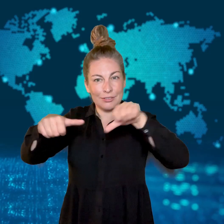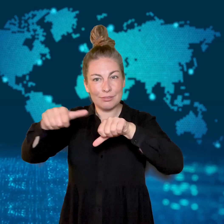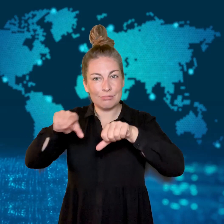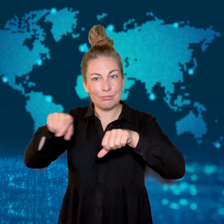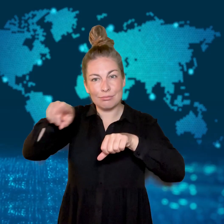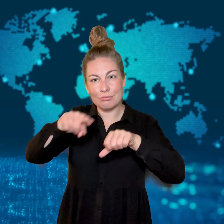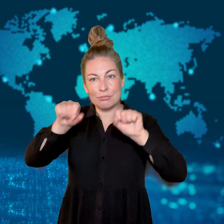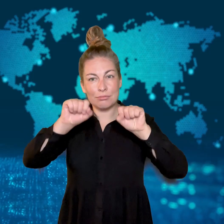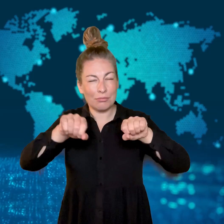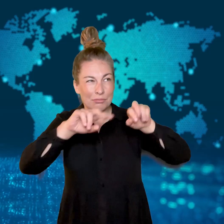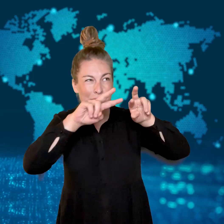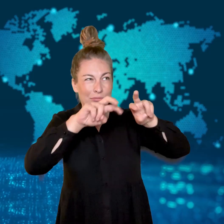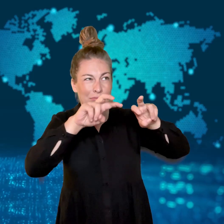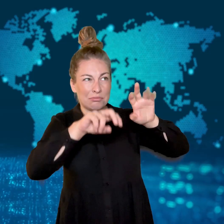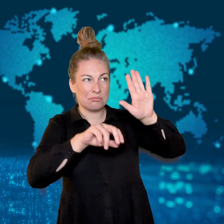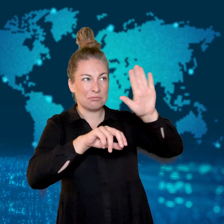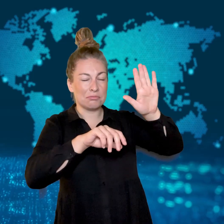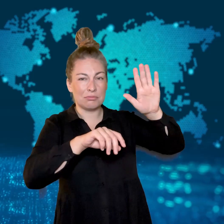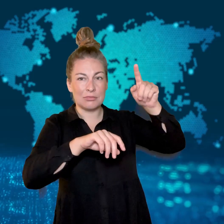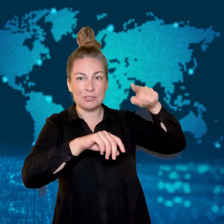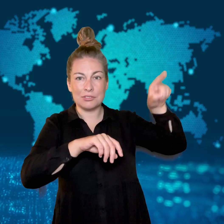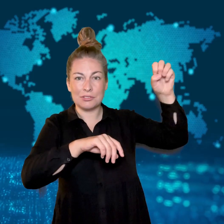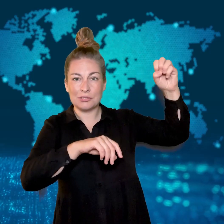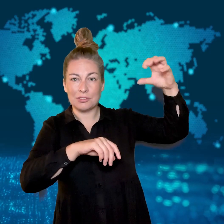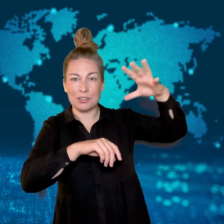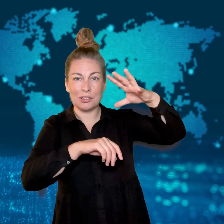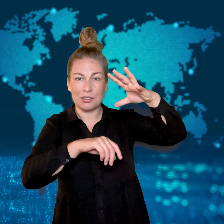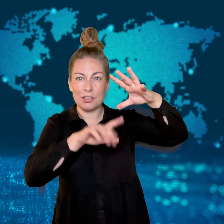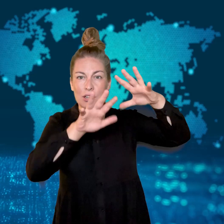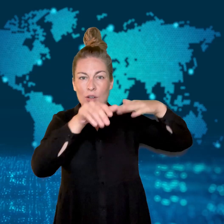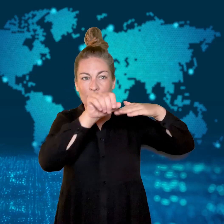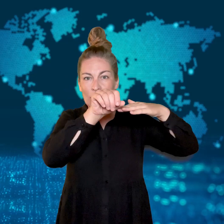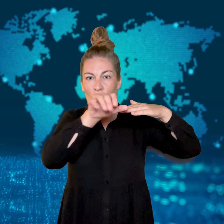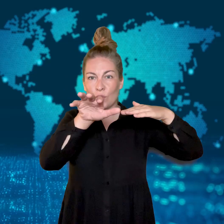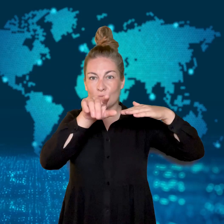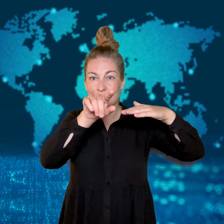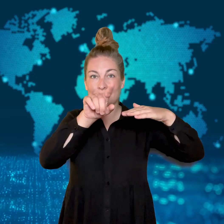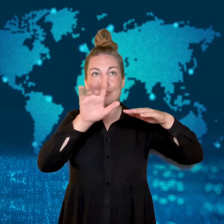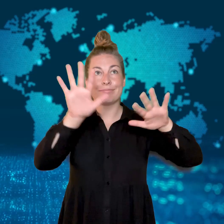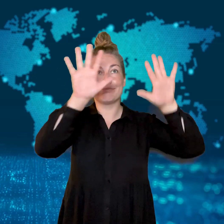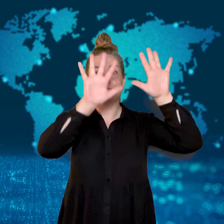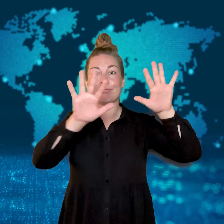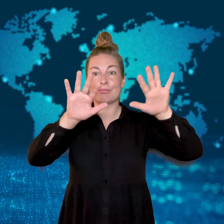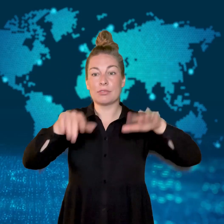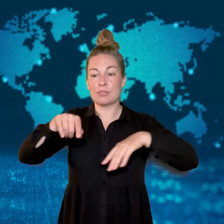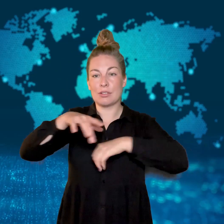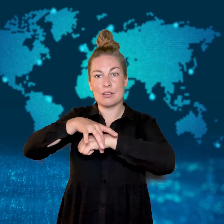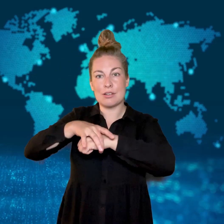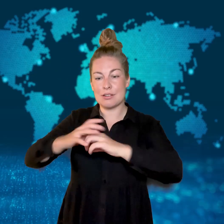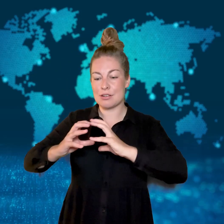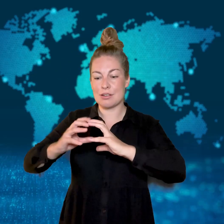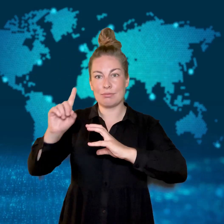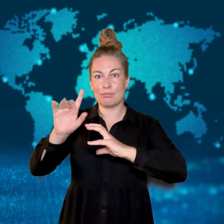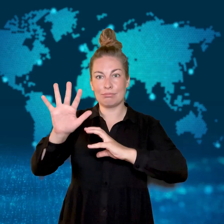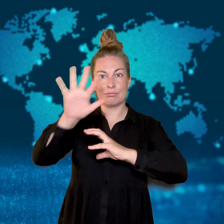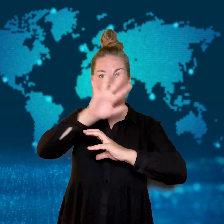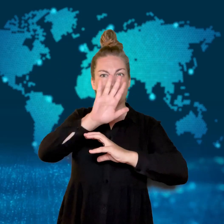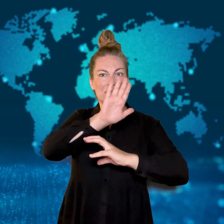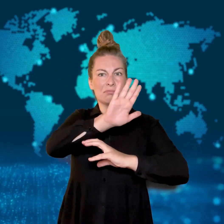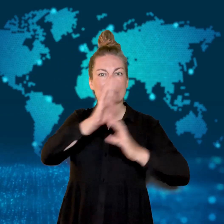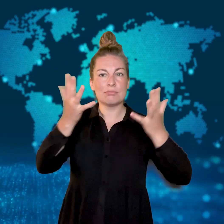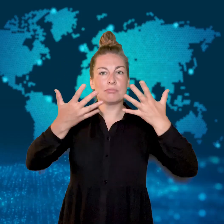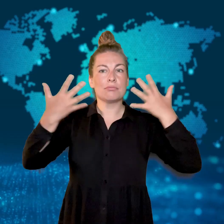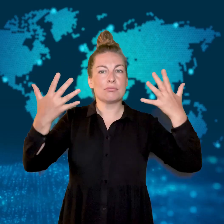The information will help scientists study the effect of the sun on space weather.